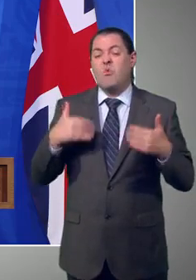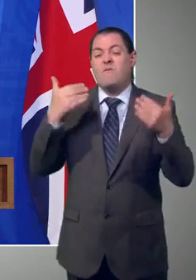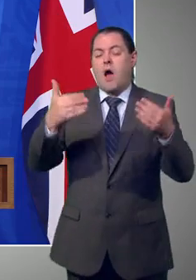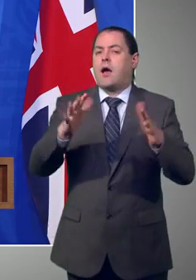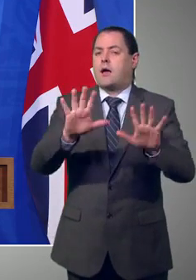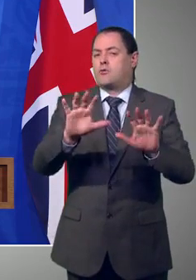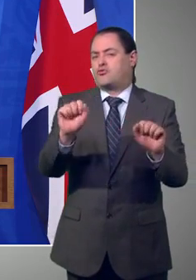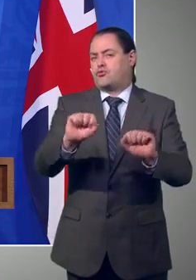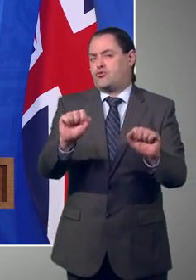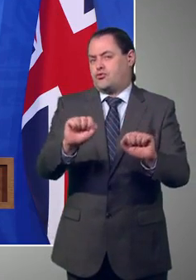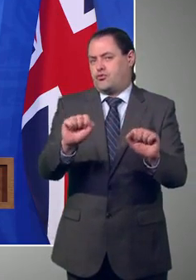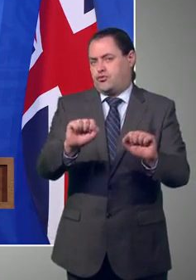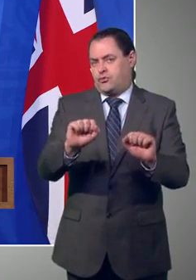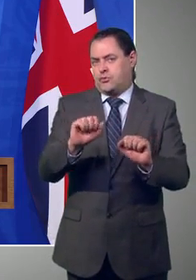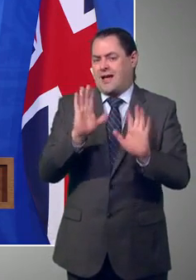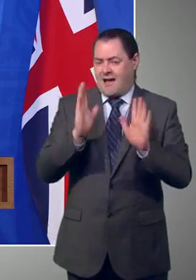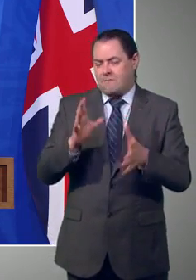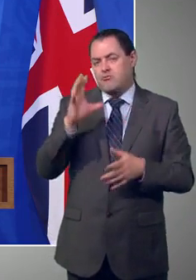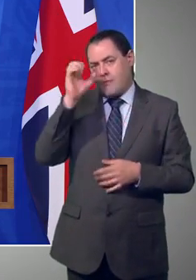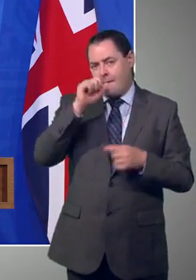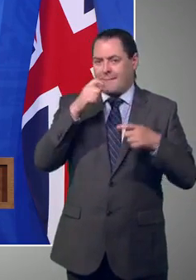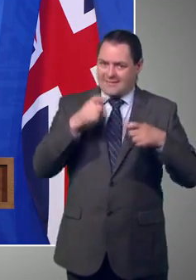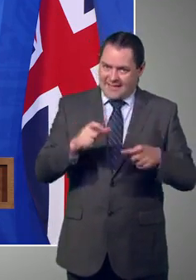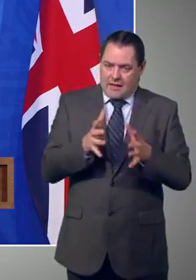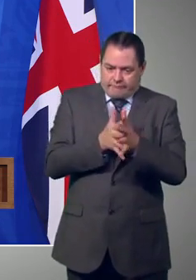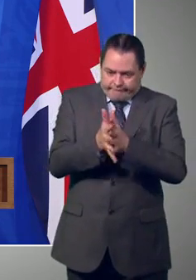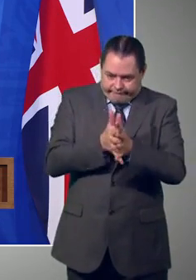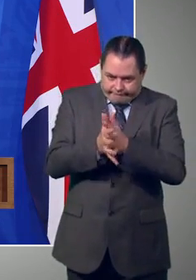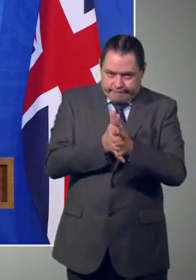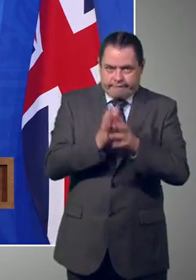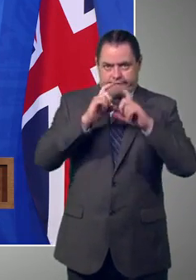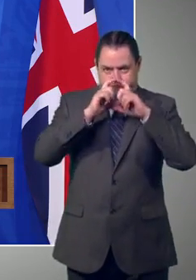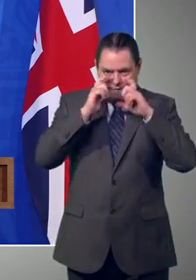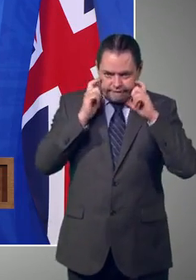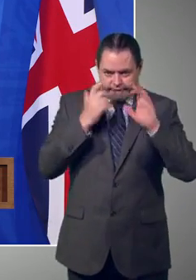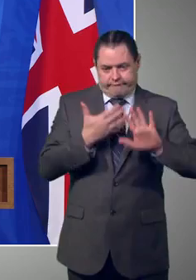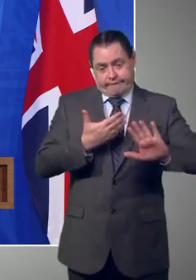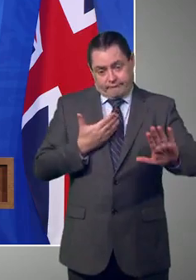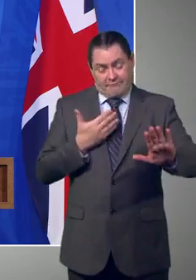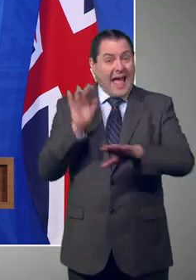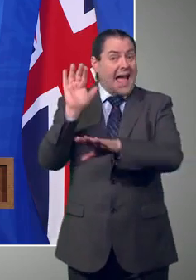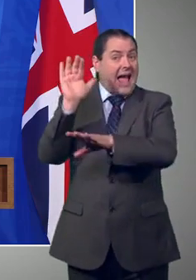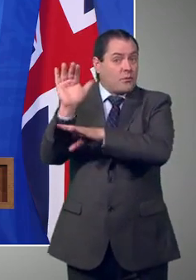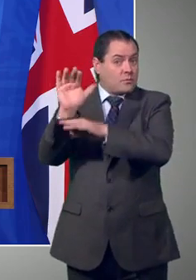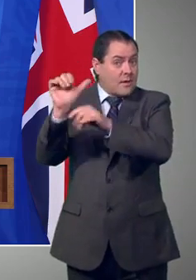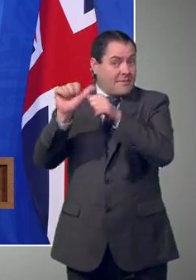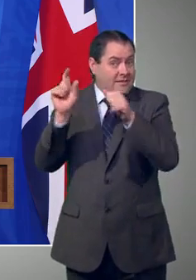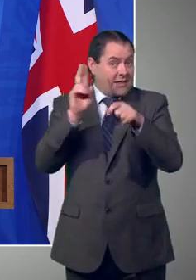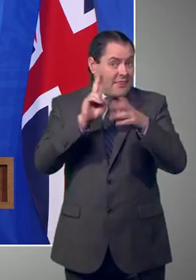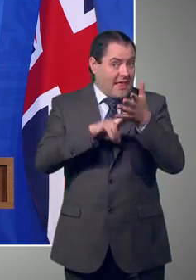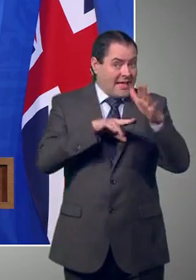remember the basics hands face space and fresh air Get your